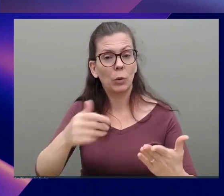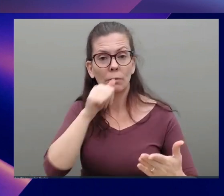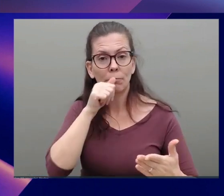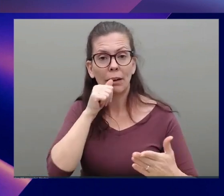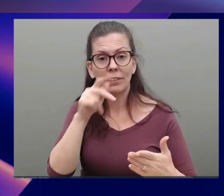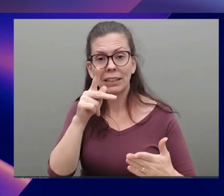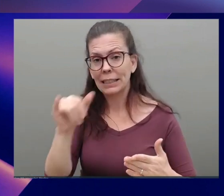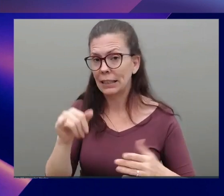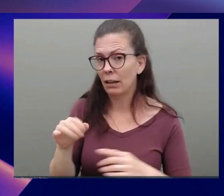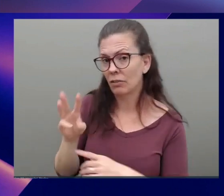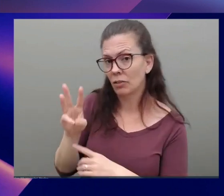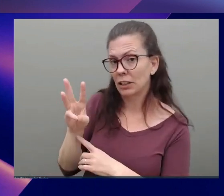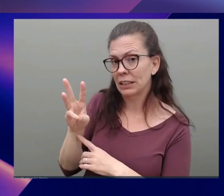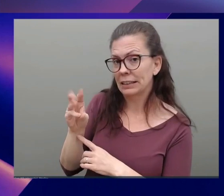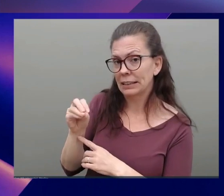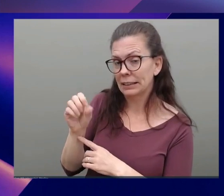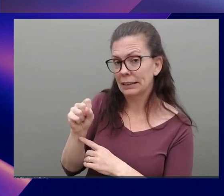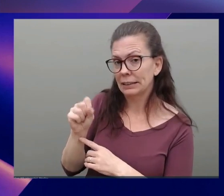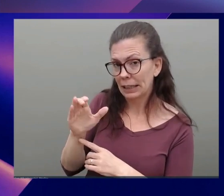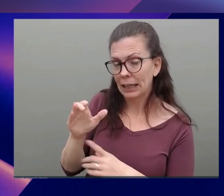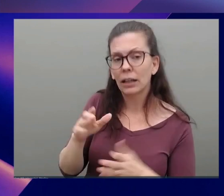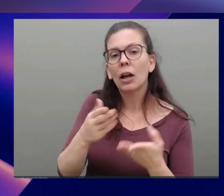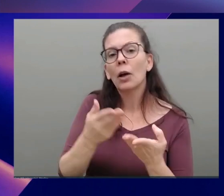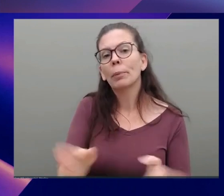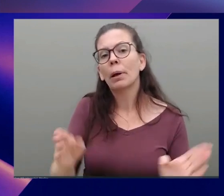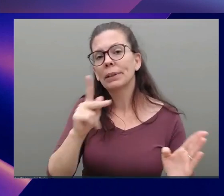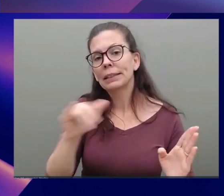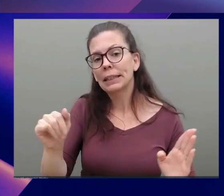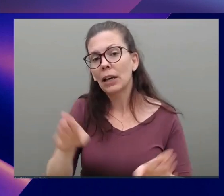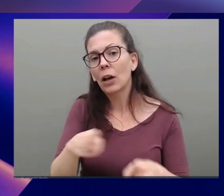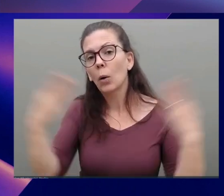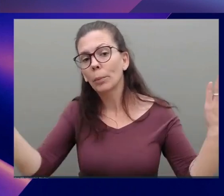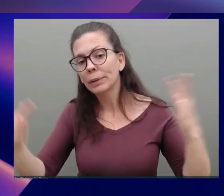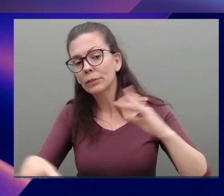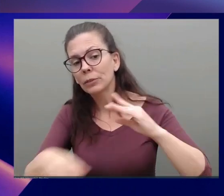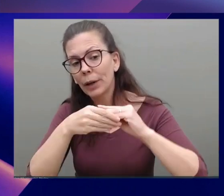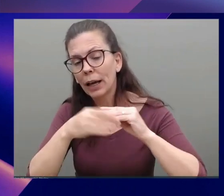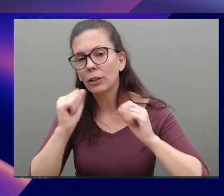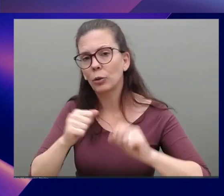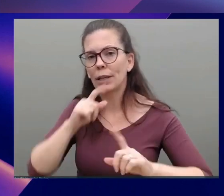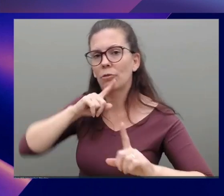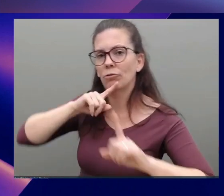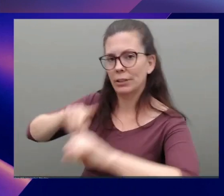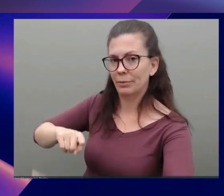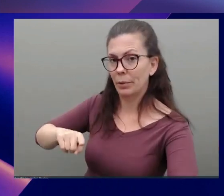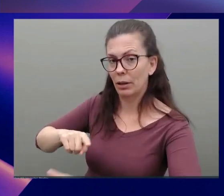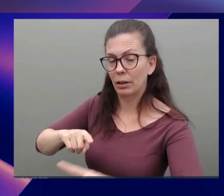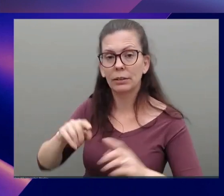it adds the public key corresponding to that private key in the EC2 instance. So, you do an IAM call to-